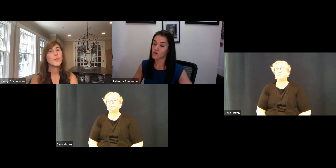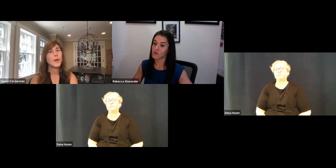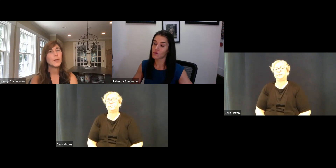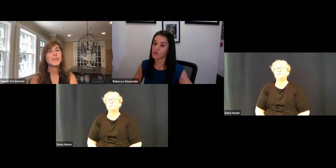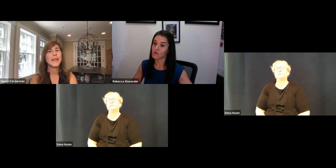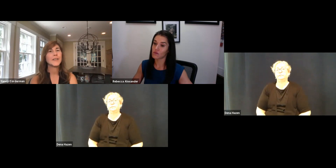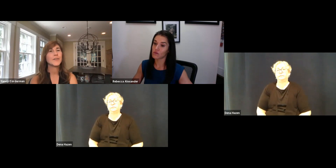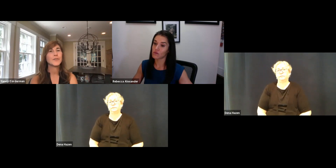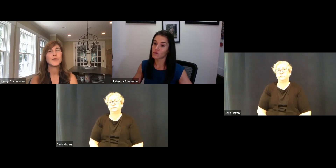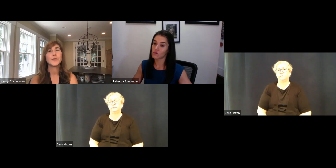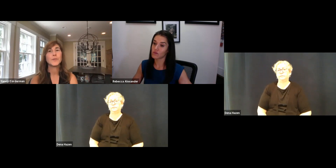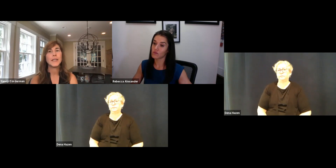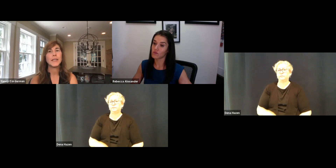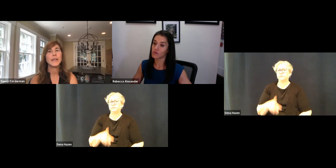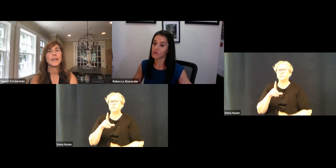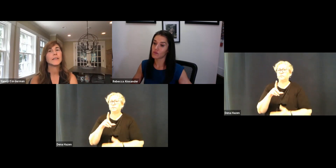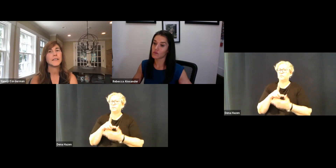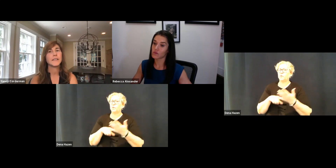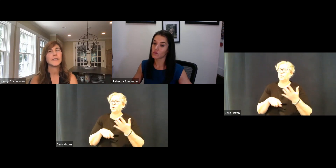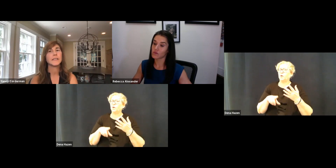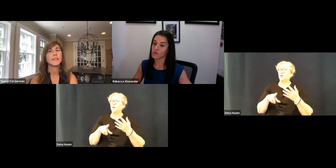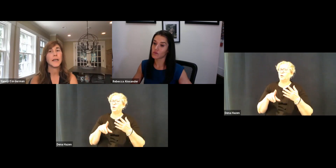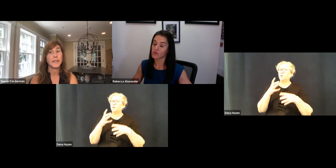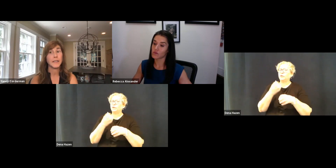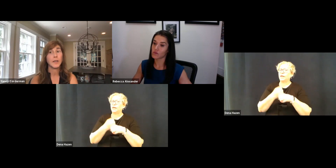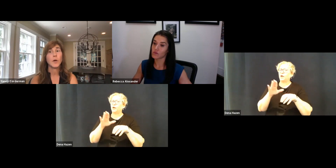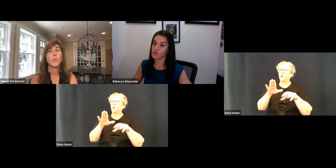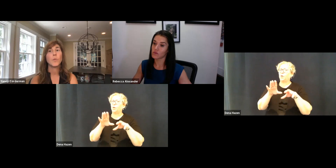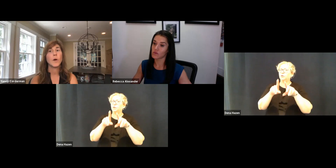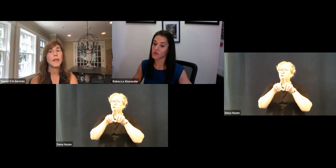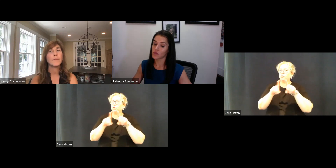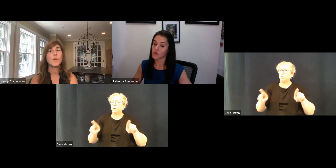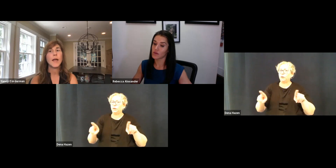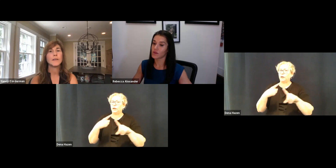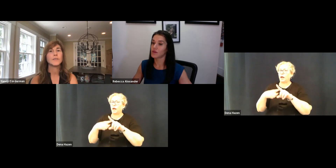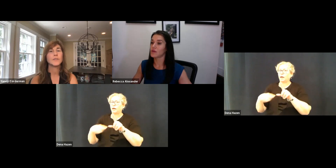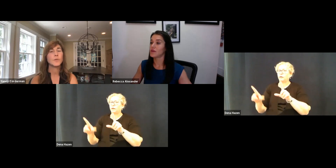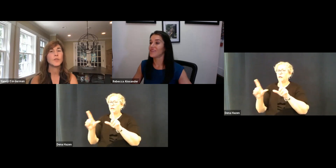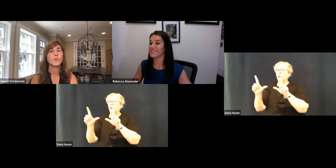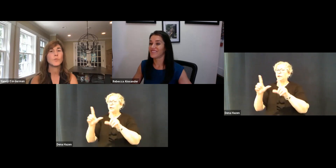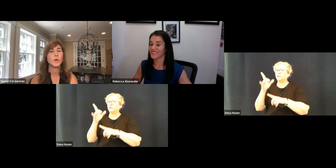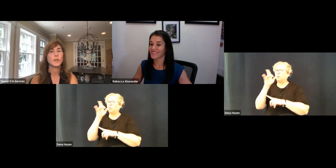What was getting your degree and license like? What have you had to do when you work